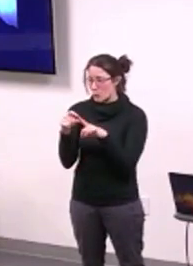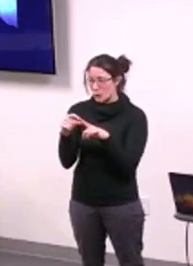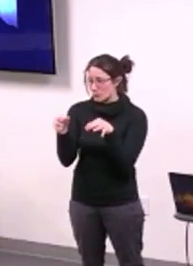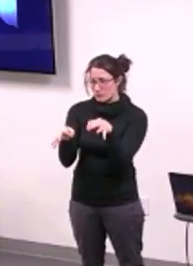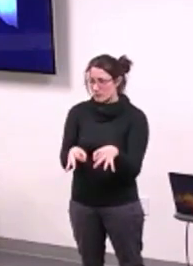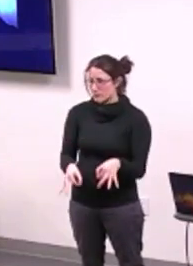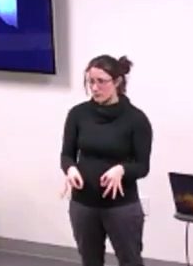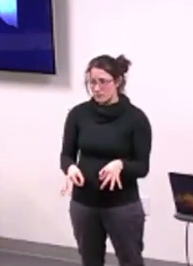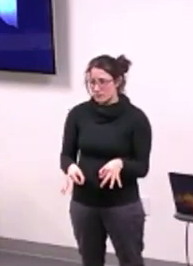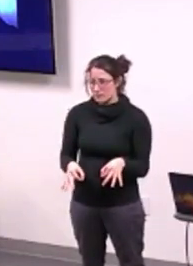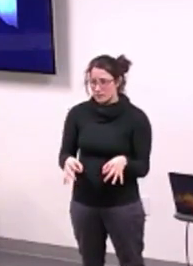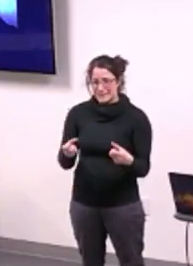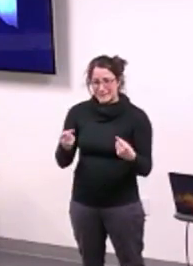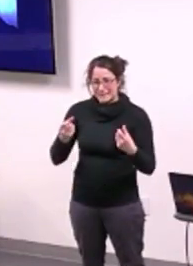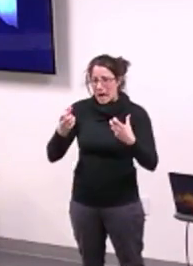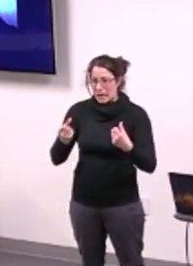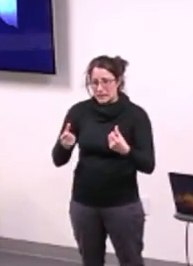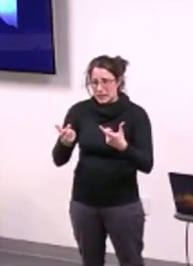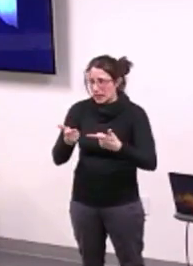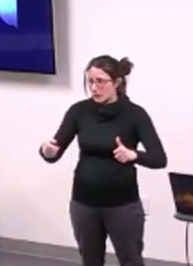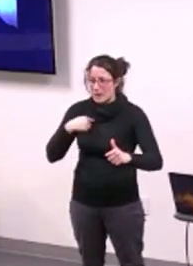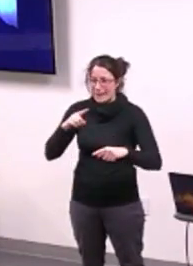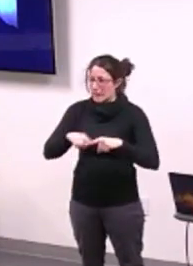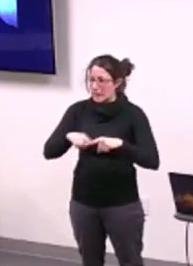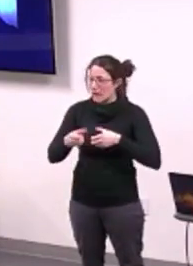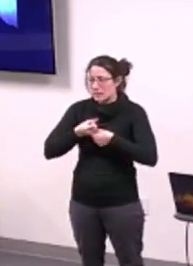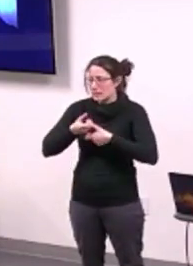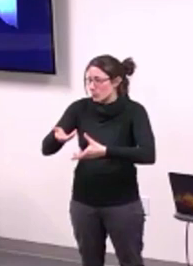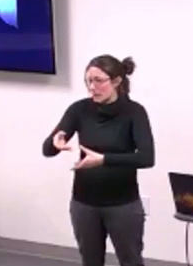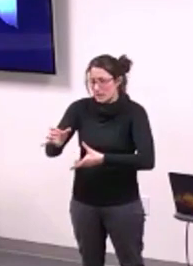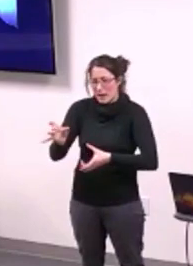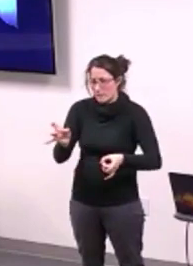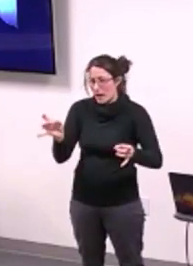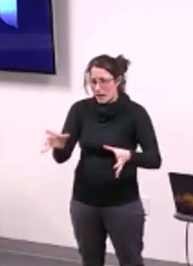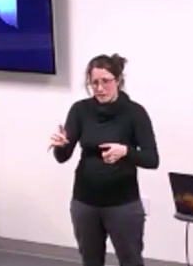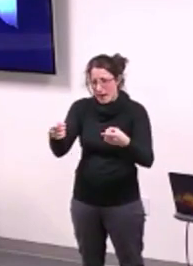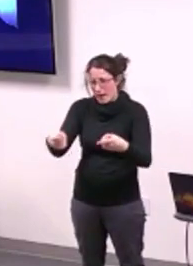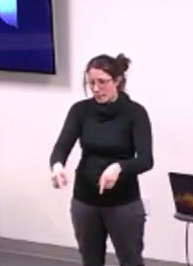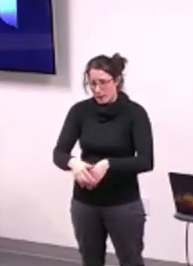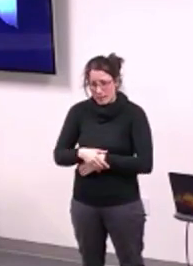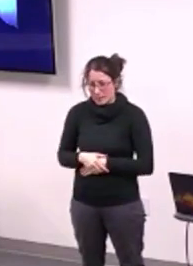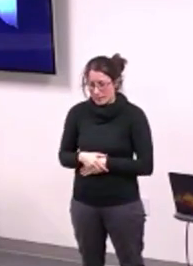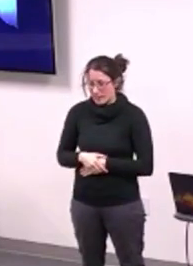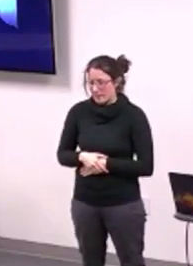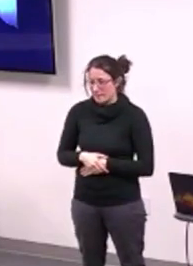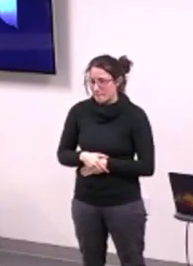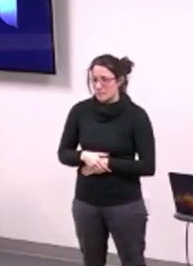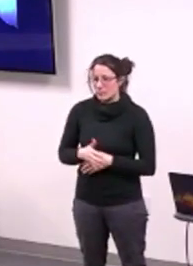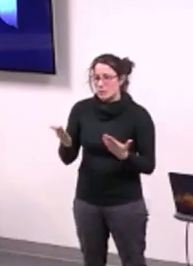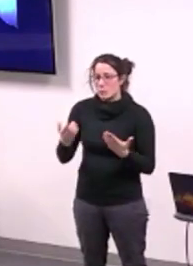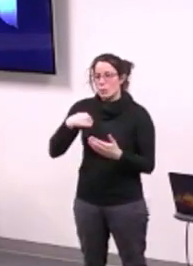signs, language to express. What occurred, right? What we know is that people arrived.